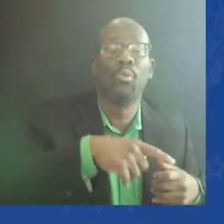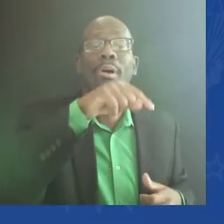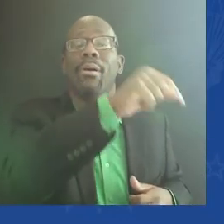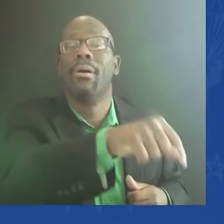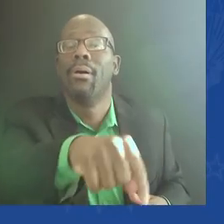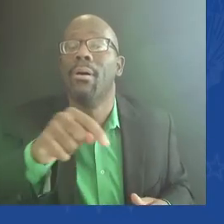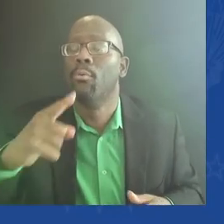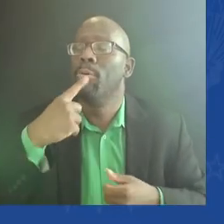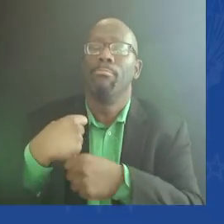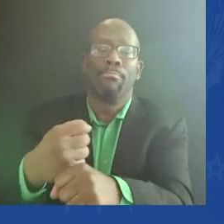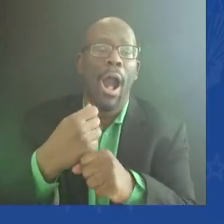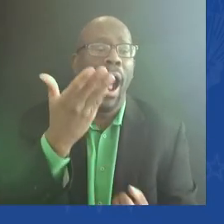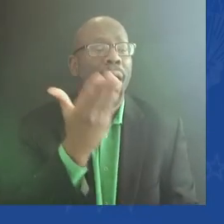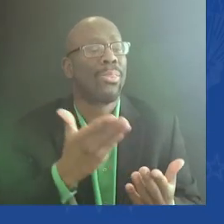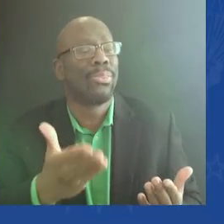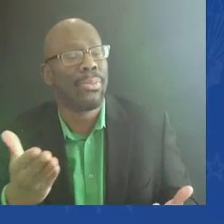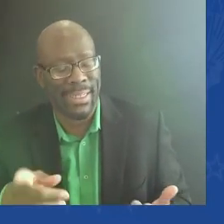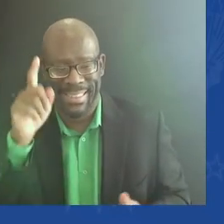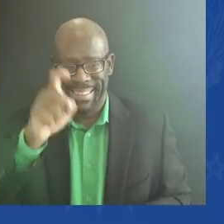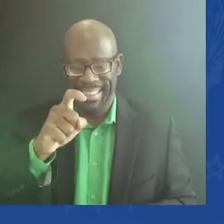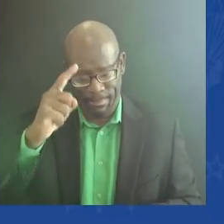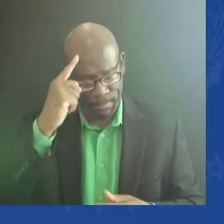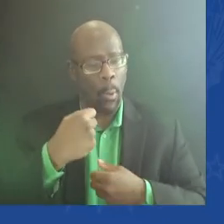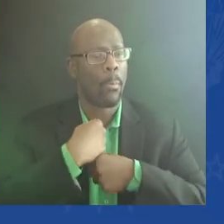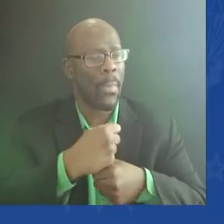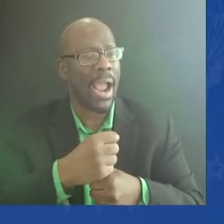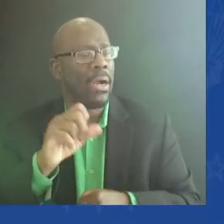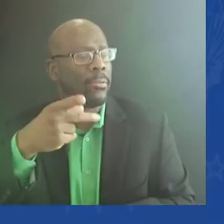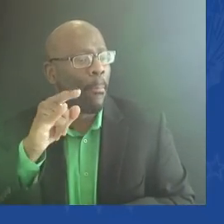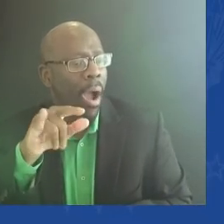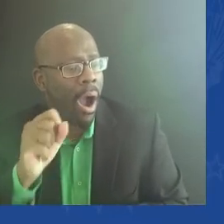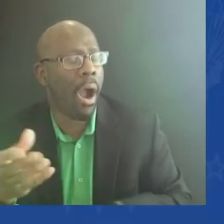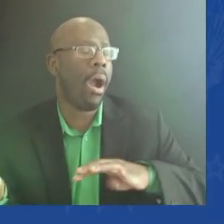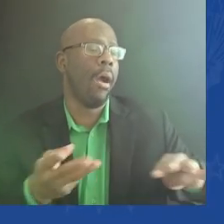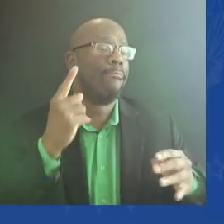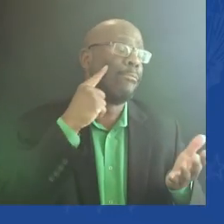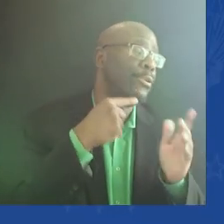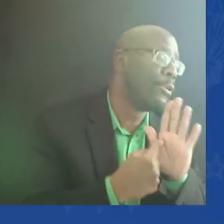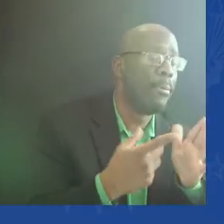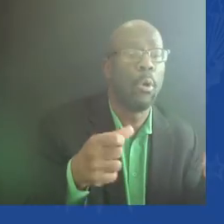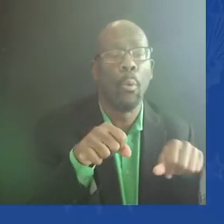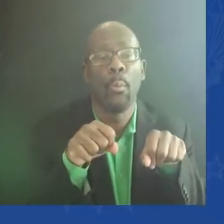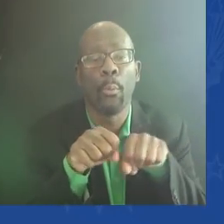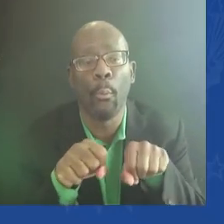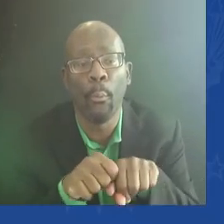in everything from shoes to -- to dealing with computer chips,